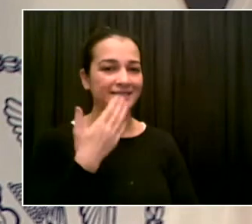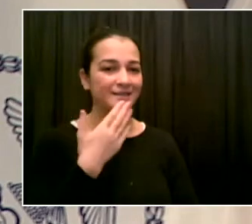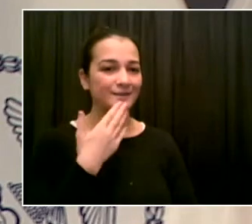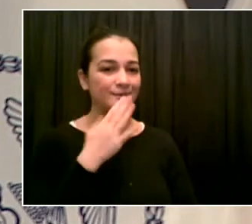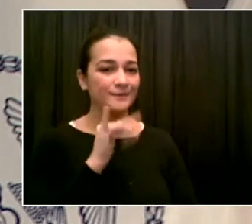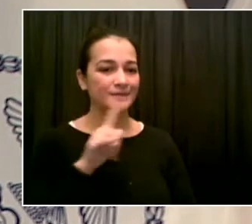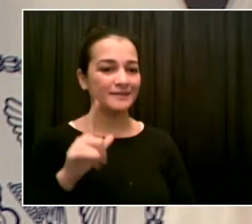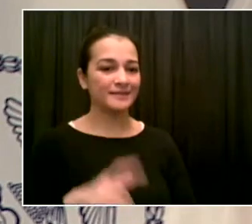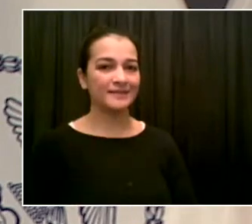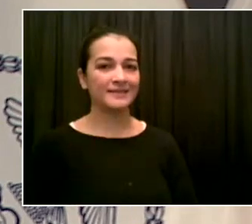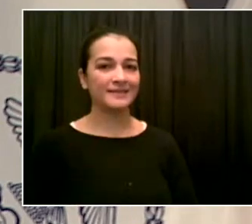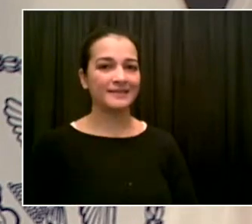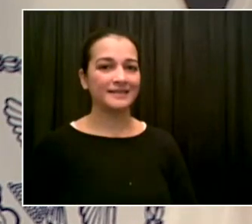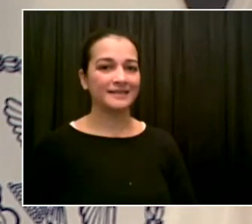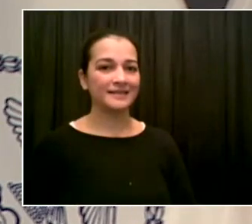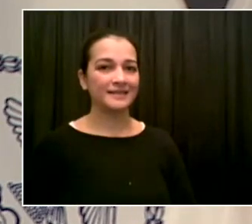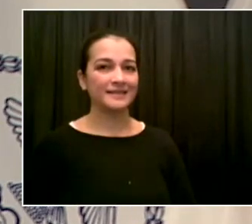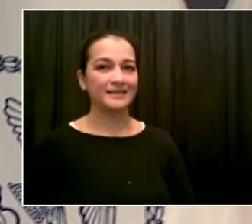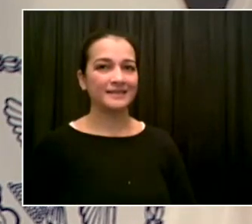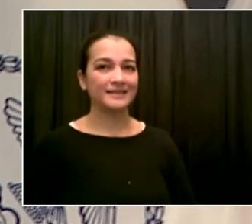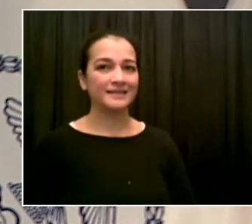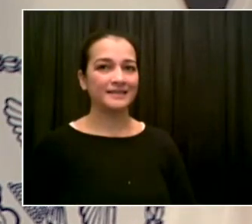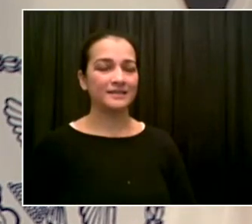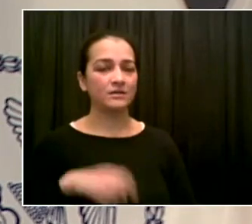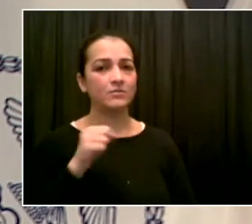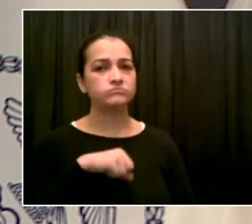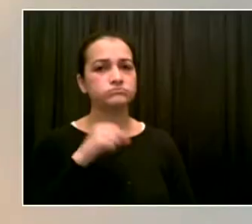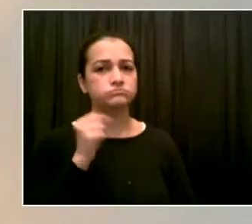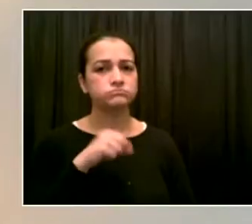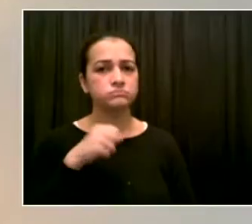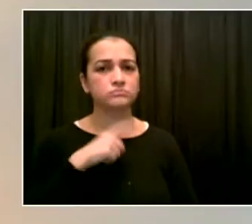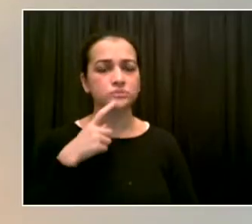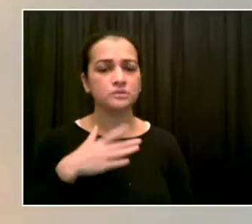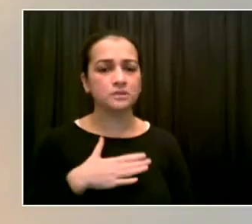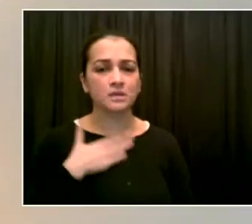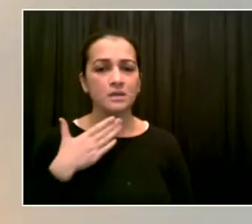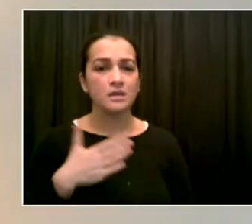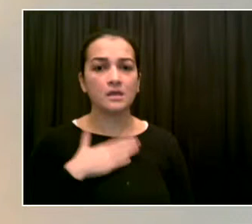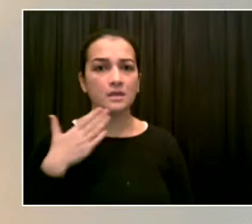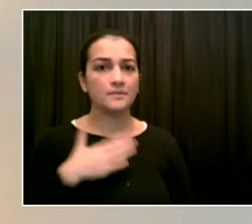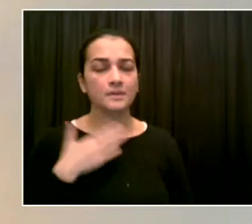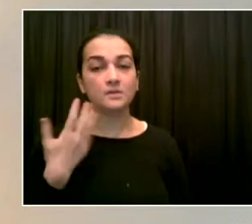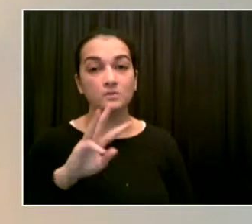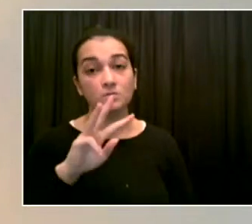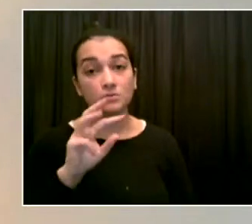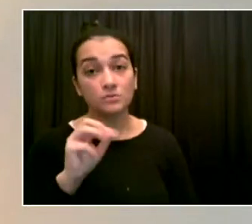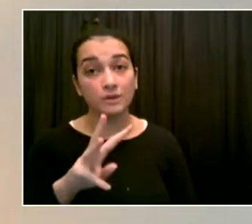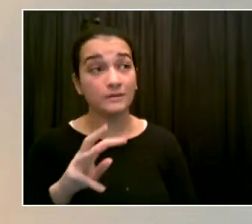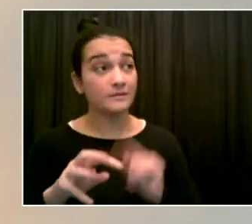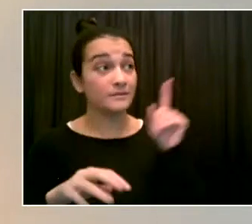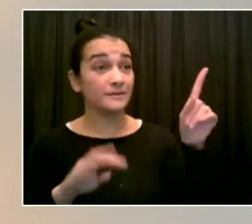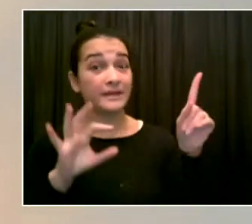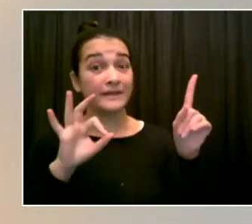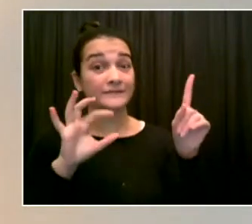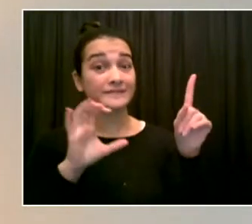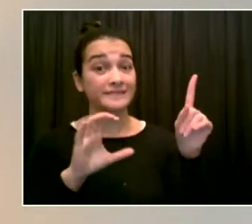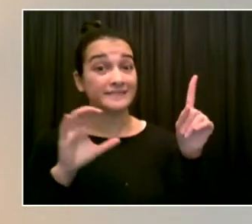THANK YOU, BILL. I AM SO PLEASED